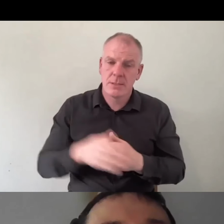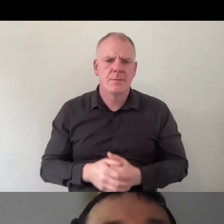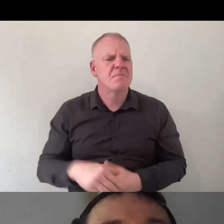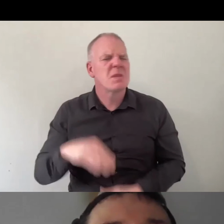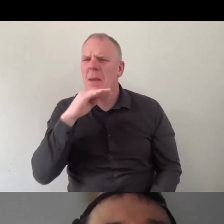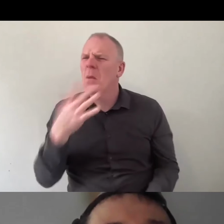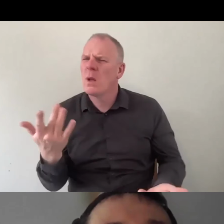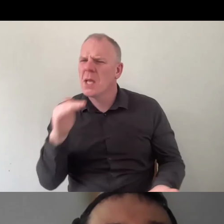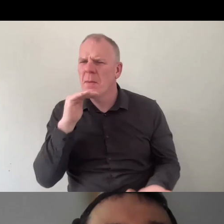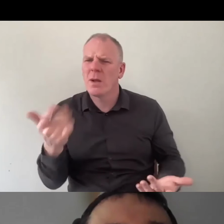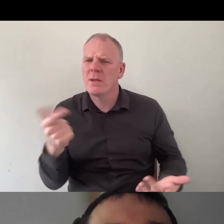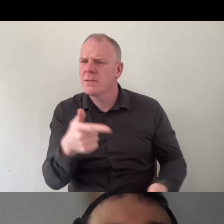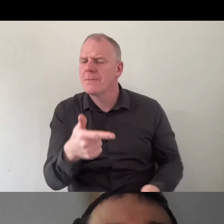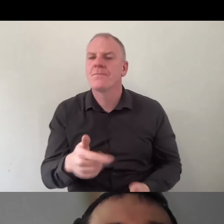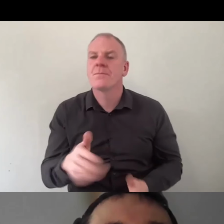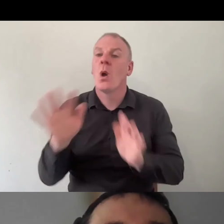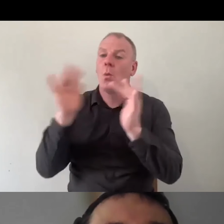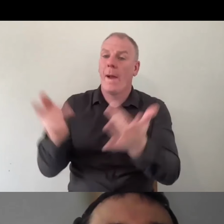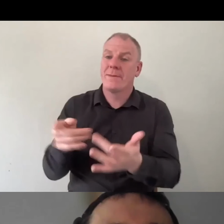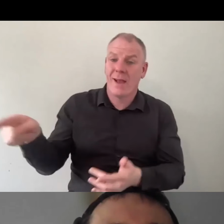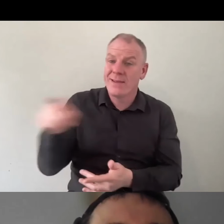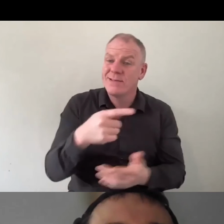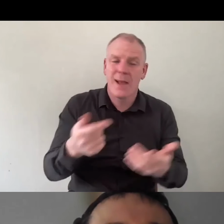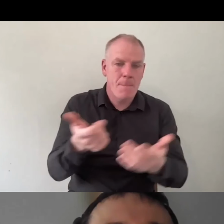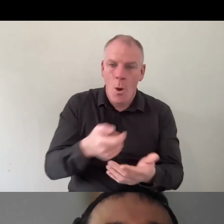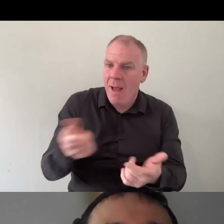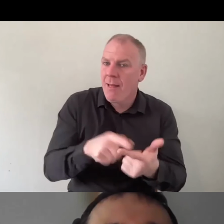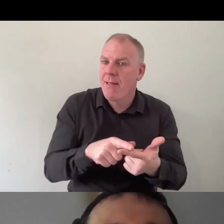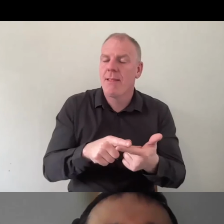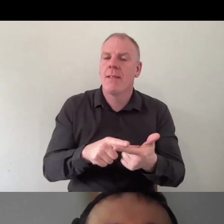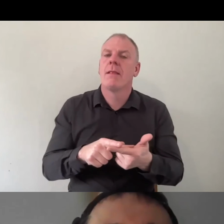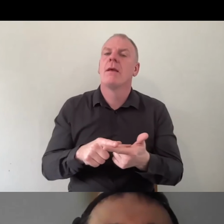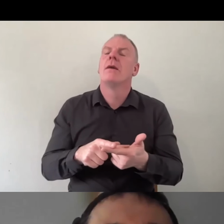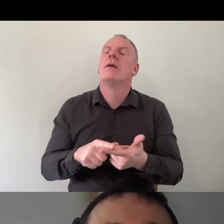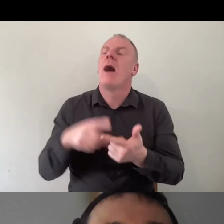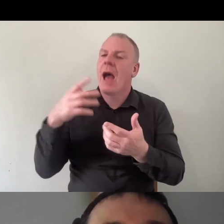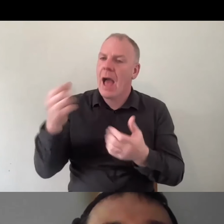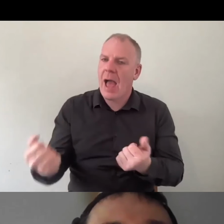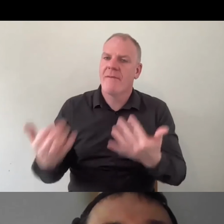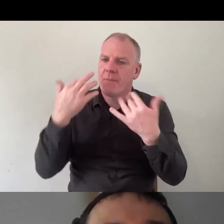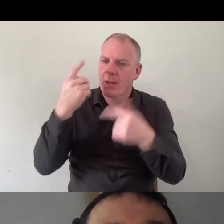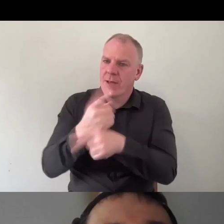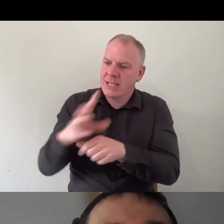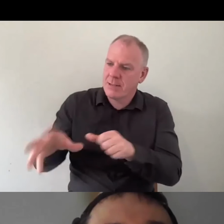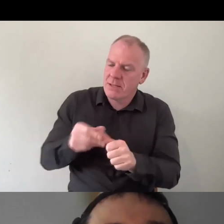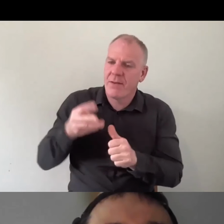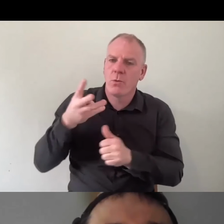It means that your websites, your mobile apps are written and coded in a certain way to follow certain guidelines.